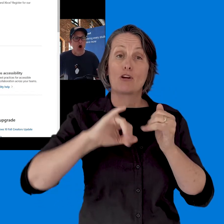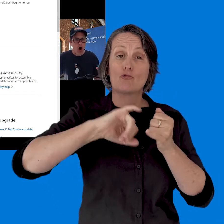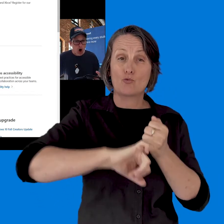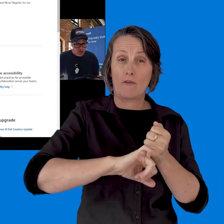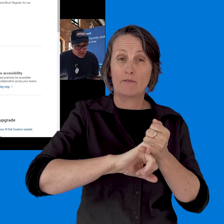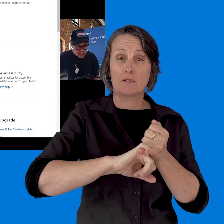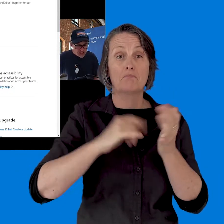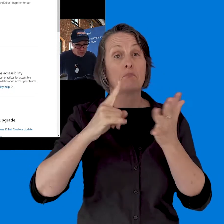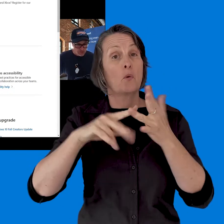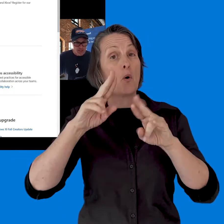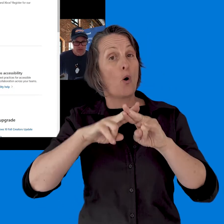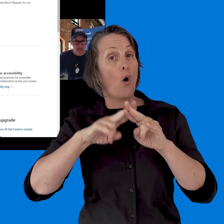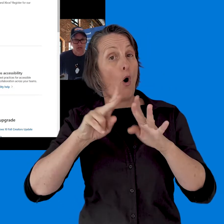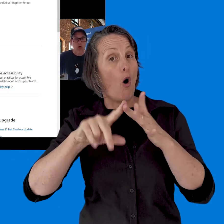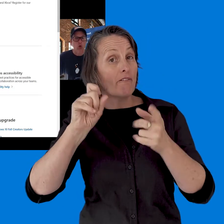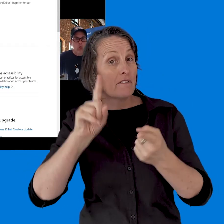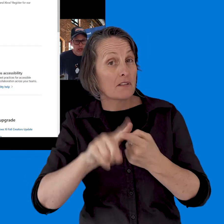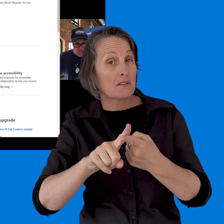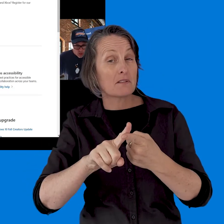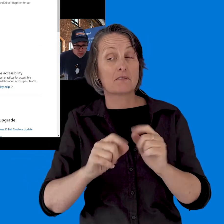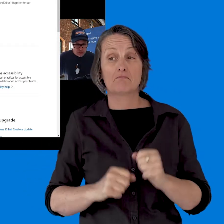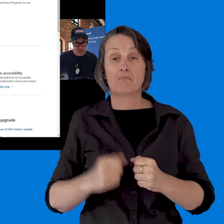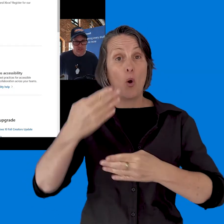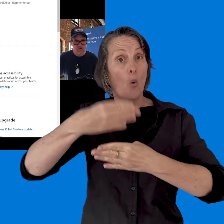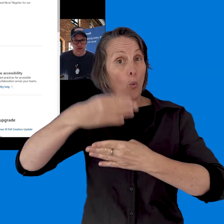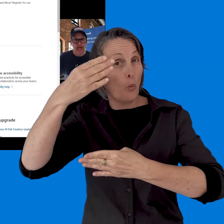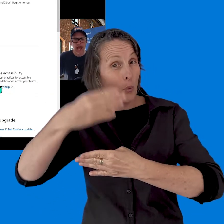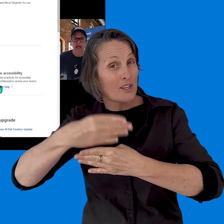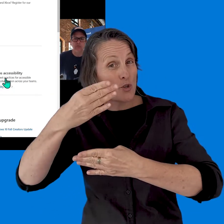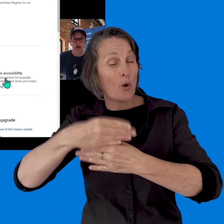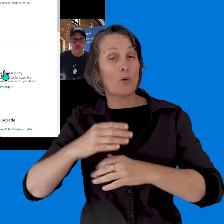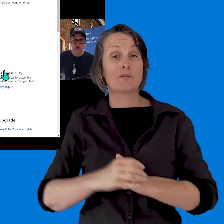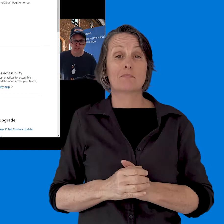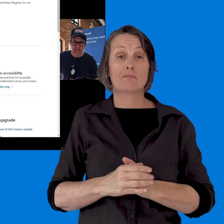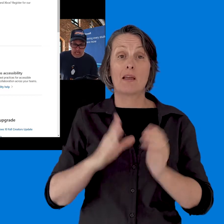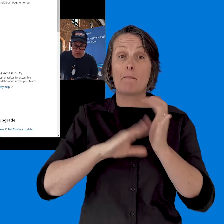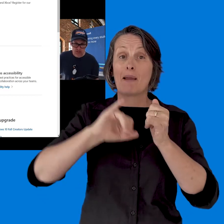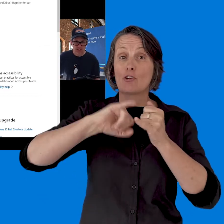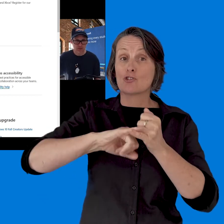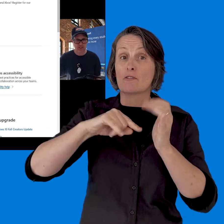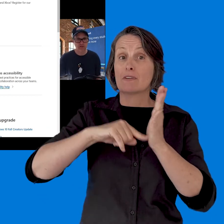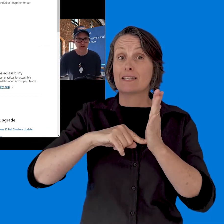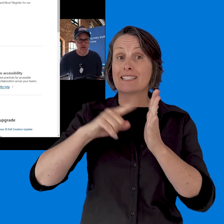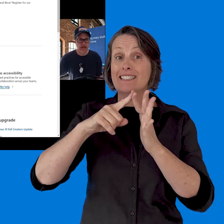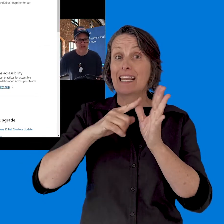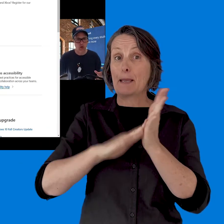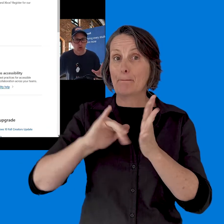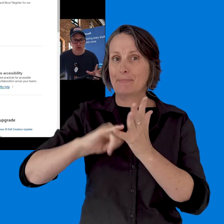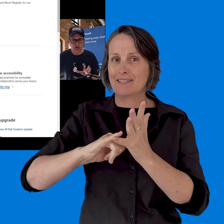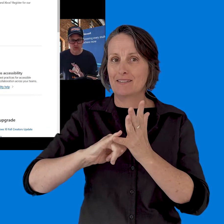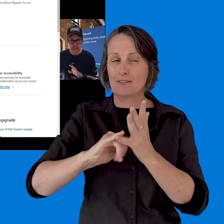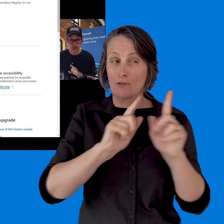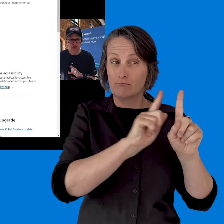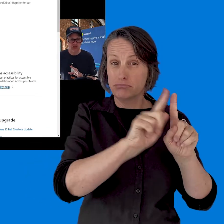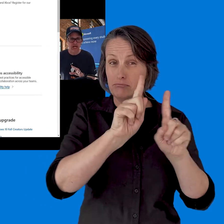office-specific, Windows-specific, and Microsoft Teams-specific. Alright. So all those resources.